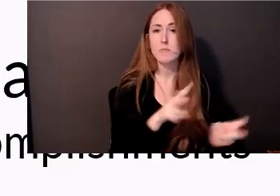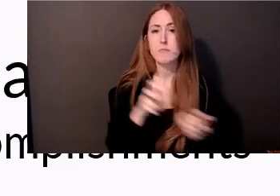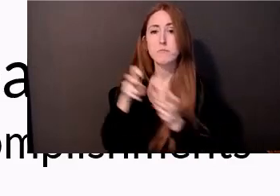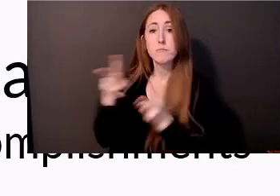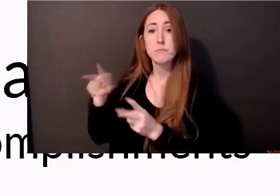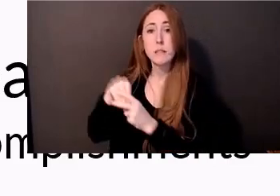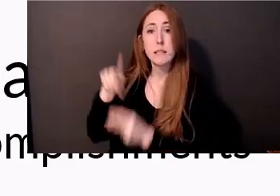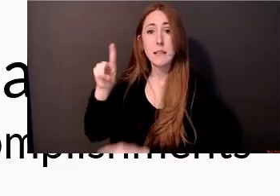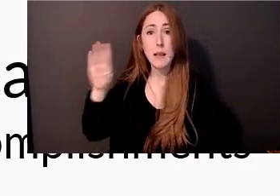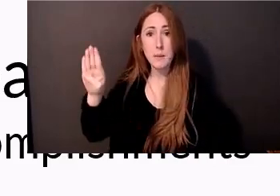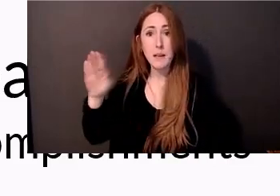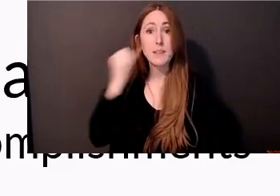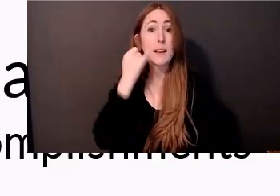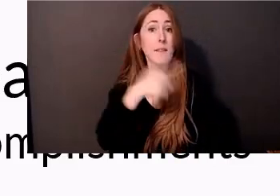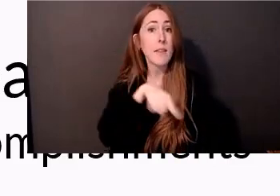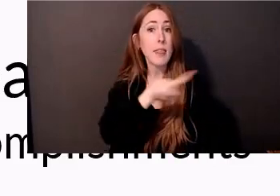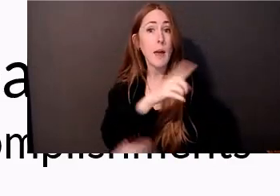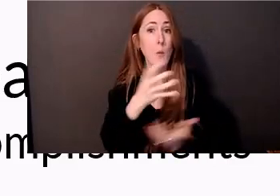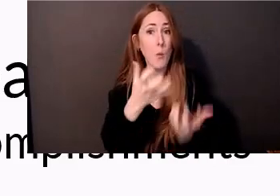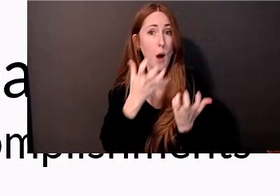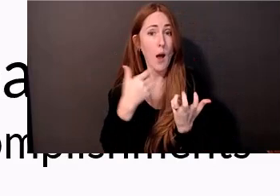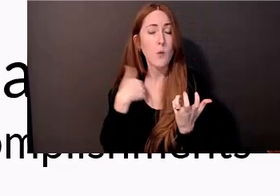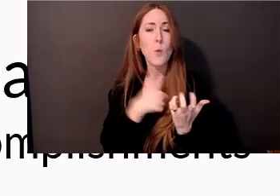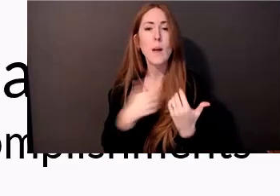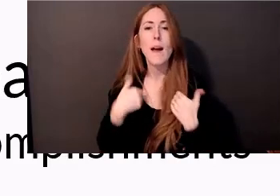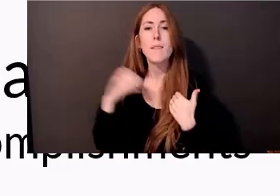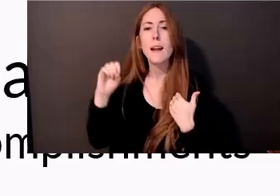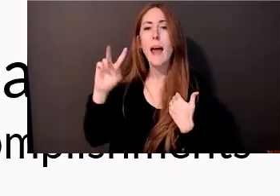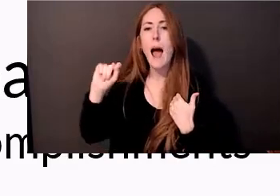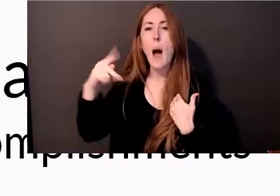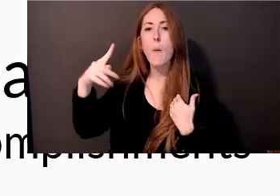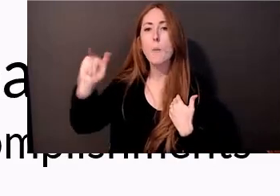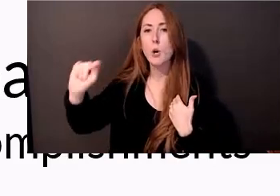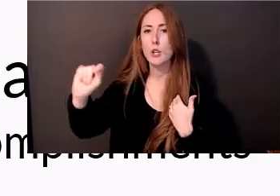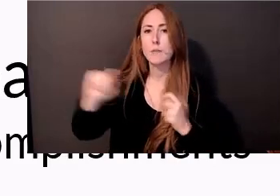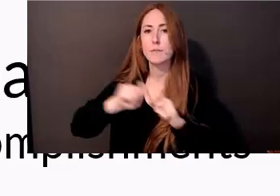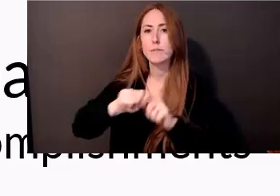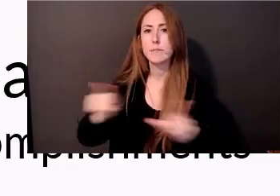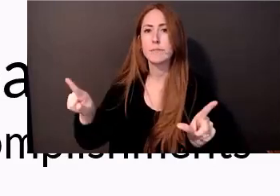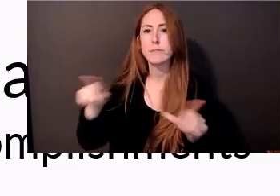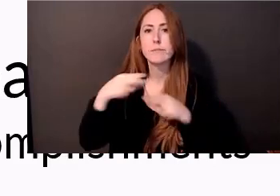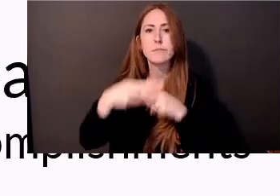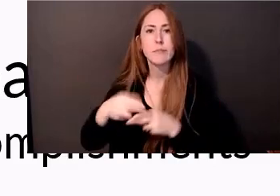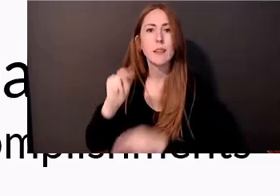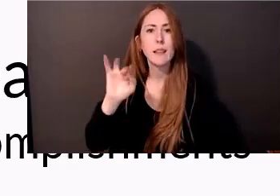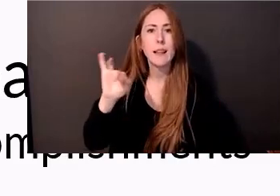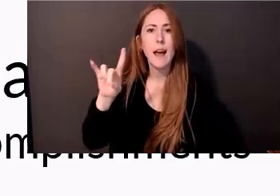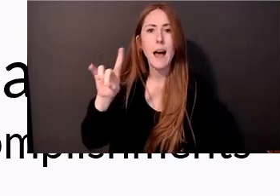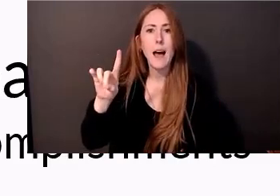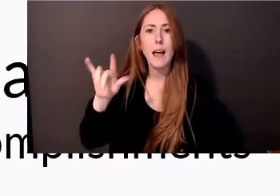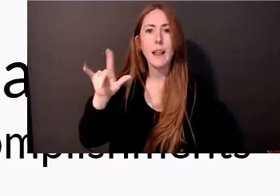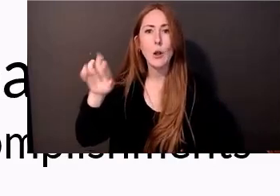this output, which is called the actual NIDILRR Report. It's a visual.